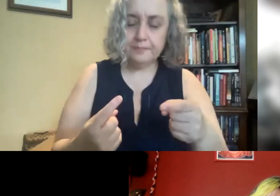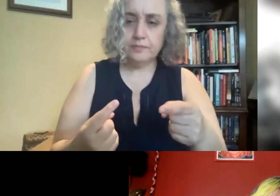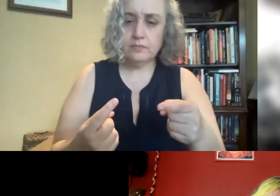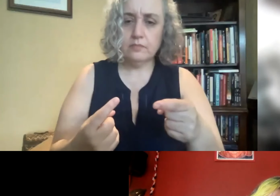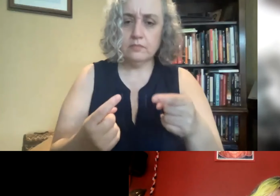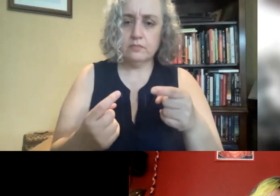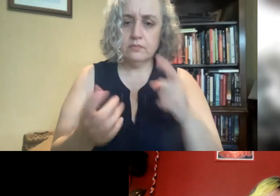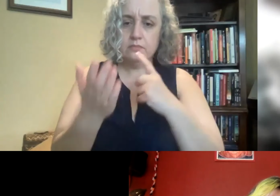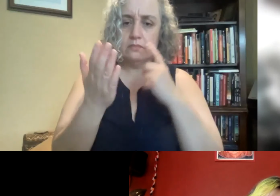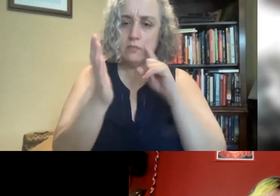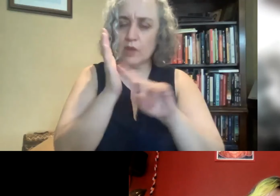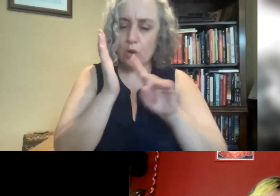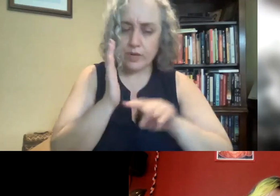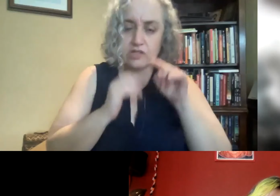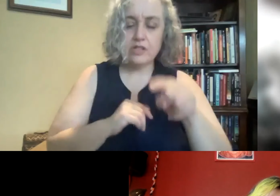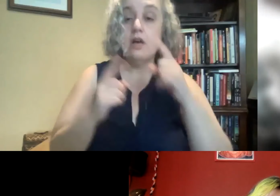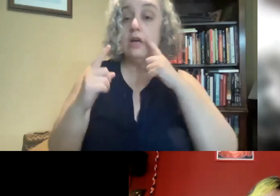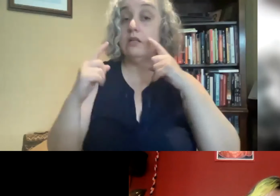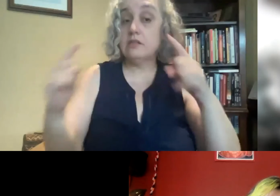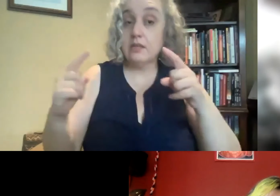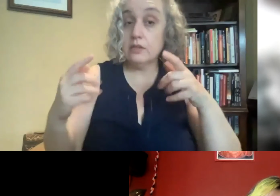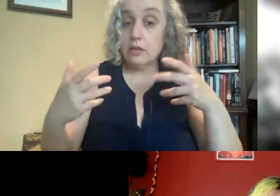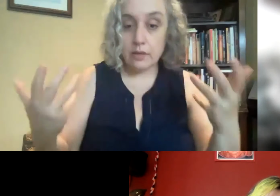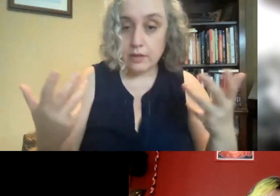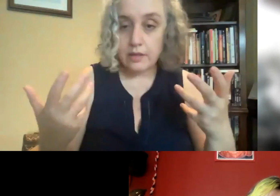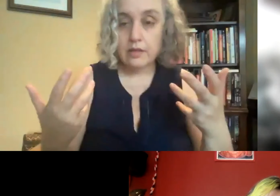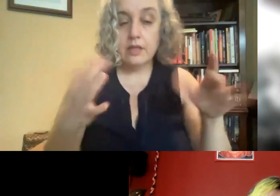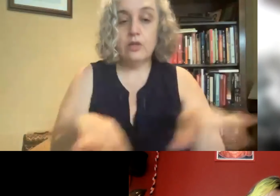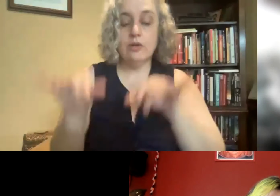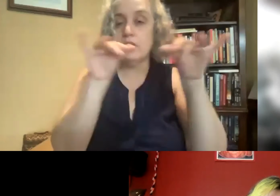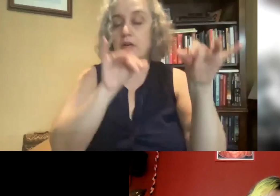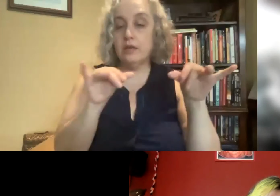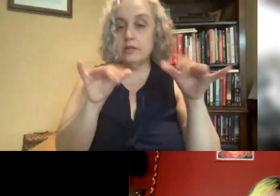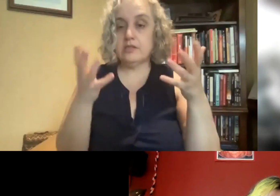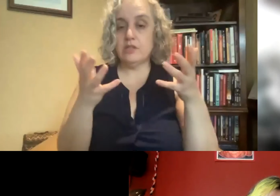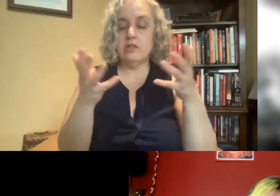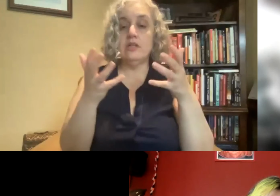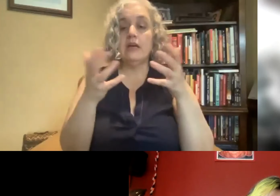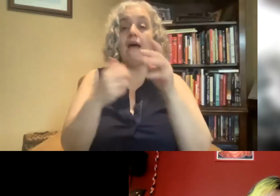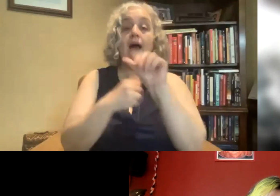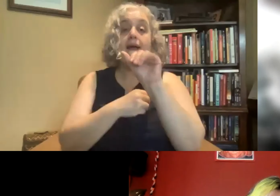Success in the standard AI systems